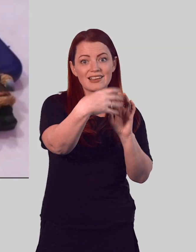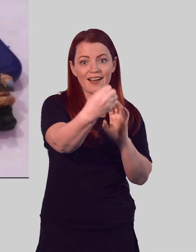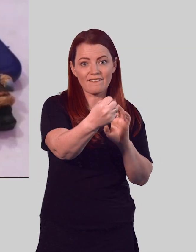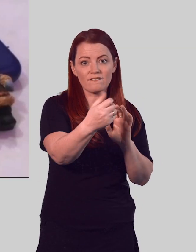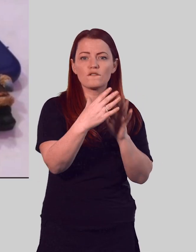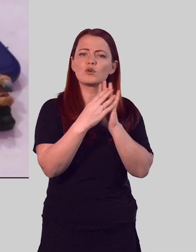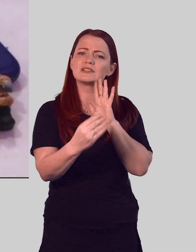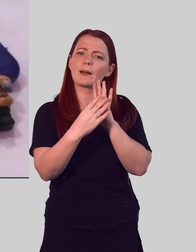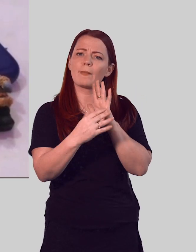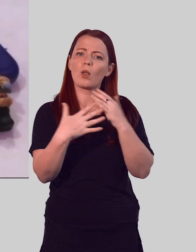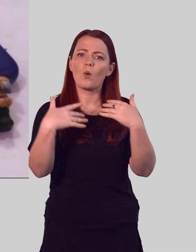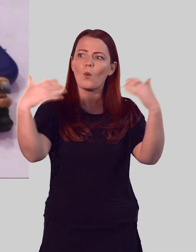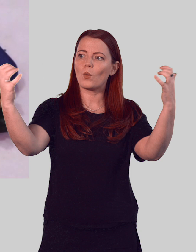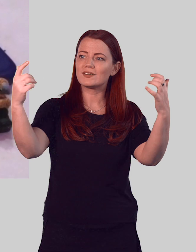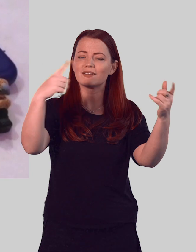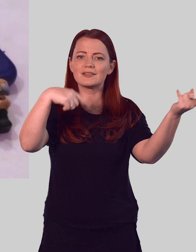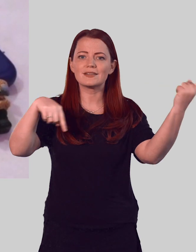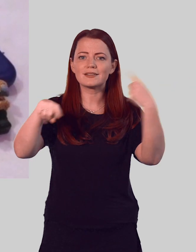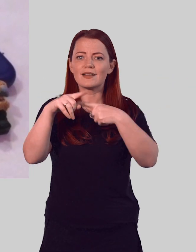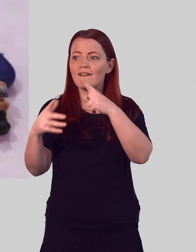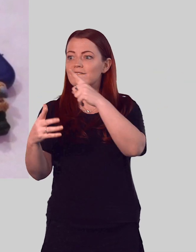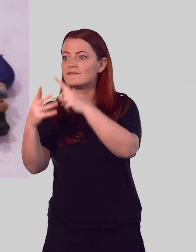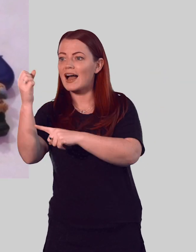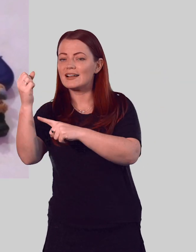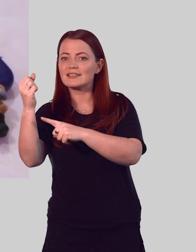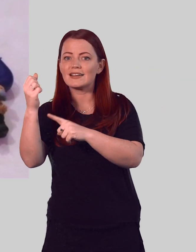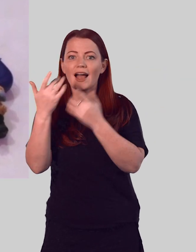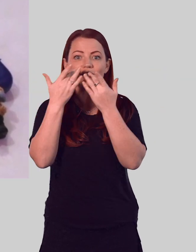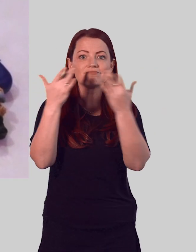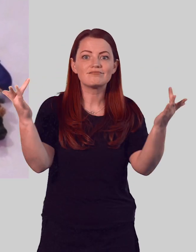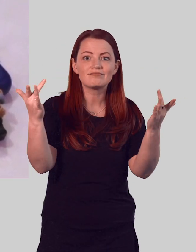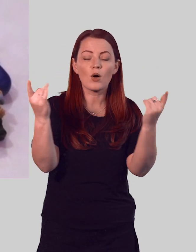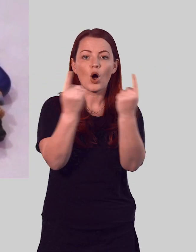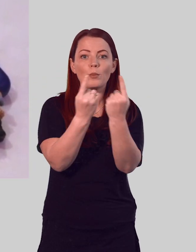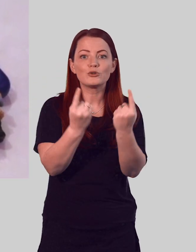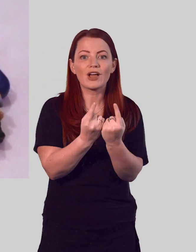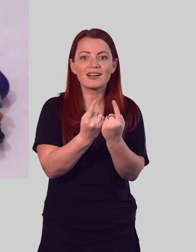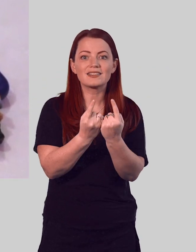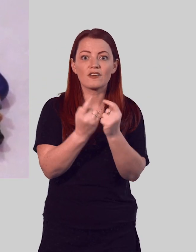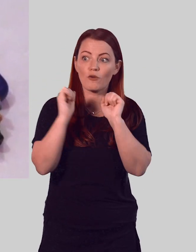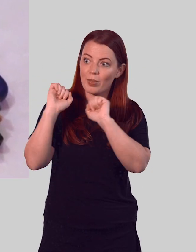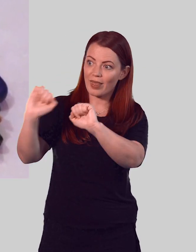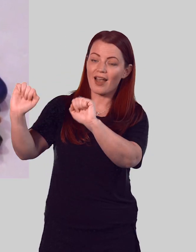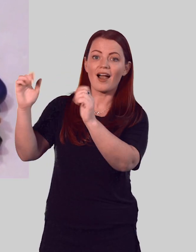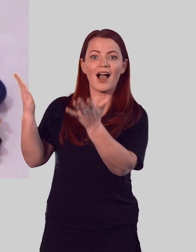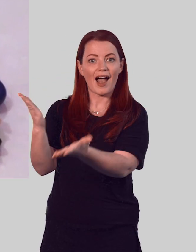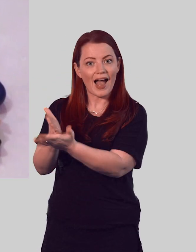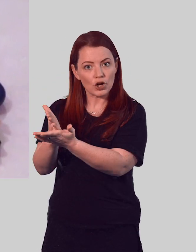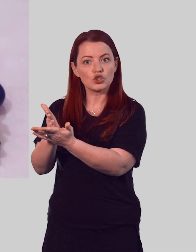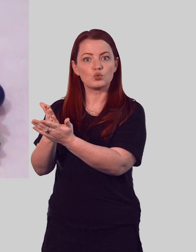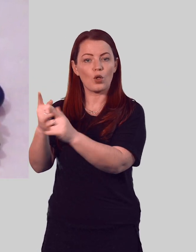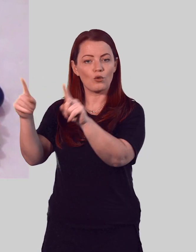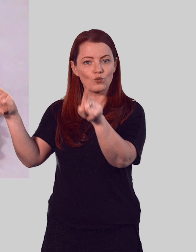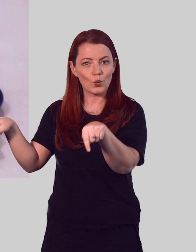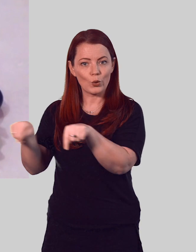audience members finding and displaying physical objects from the audience's actual room and a game introduced